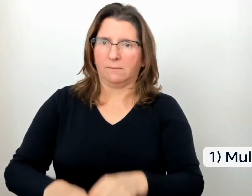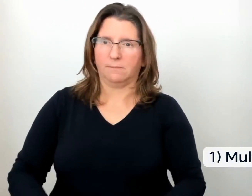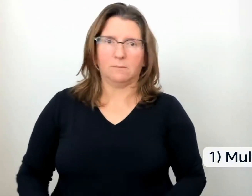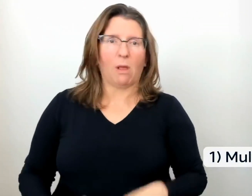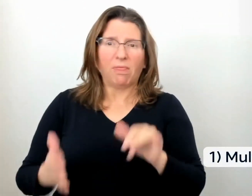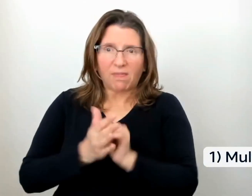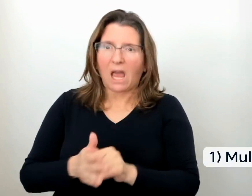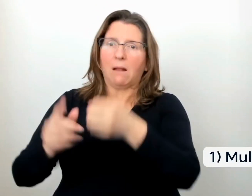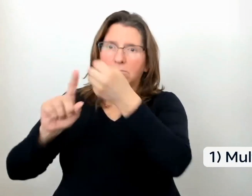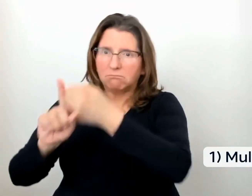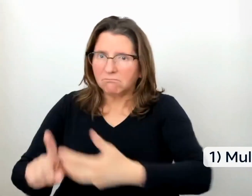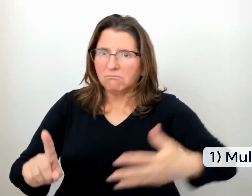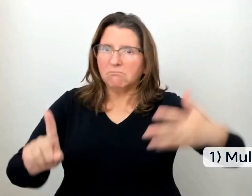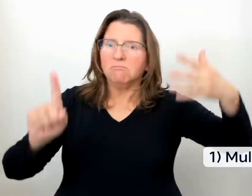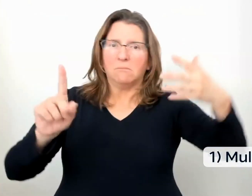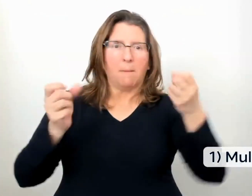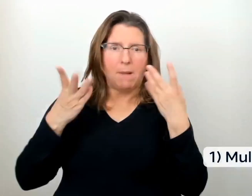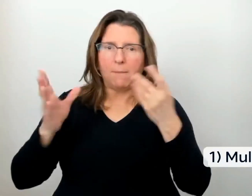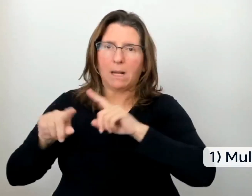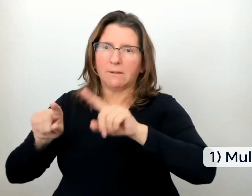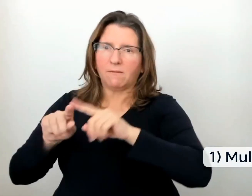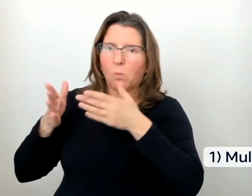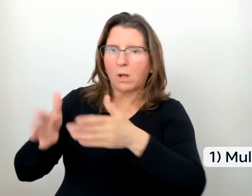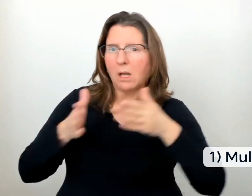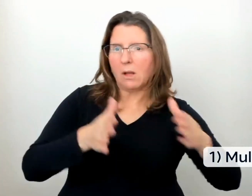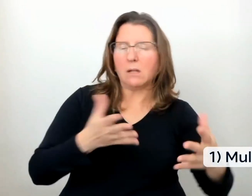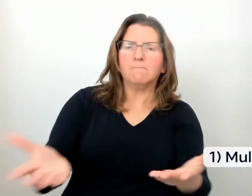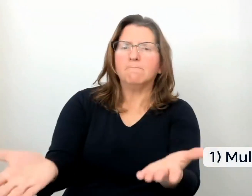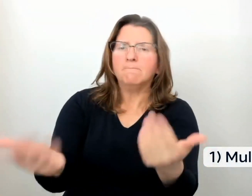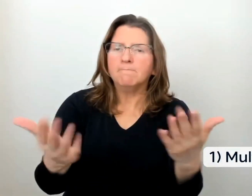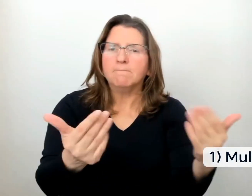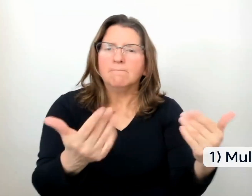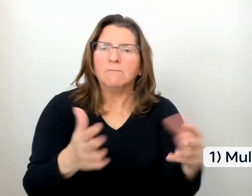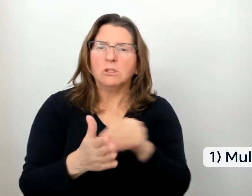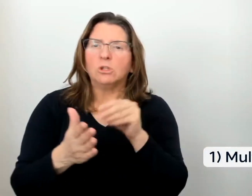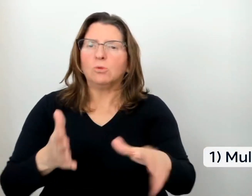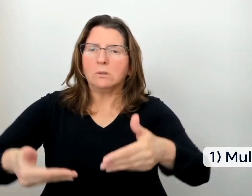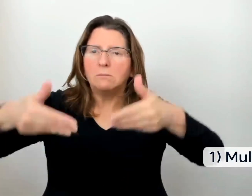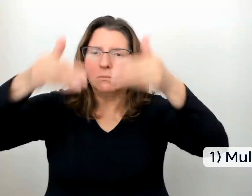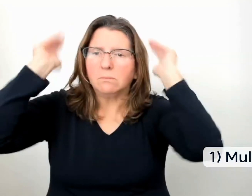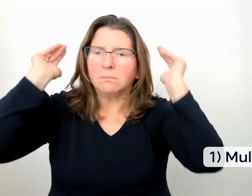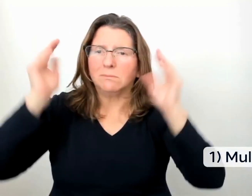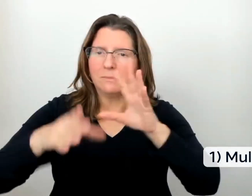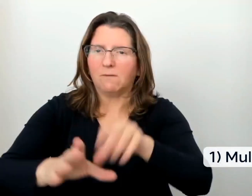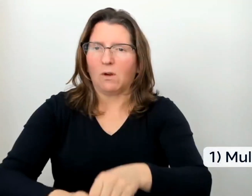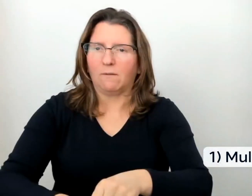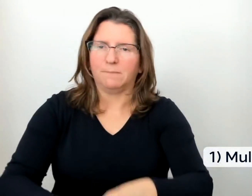So these are some suggestions that can stimulate interest and motivate active engagement in learning for your students.